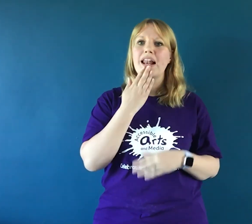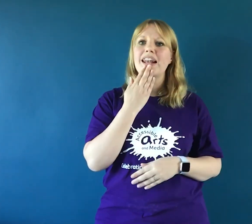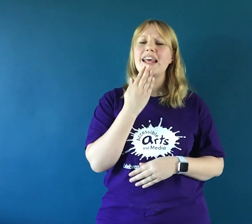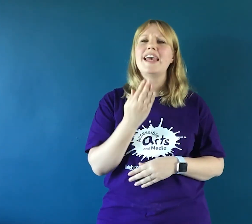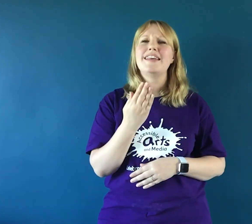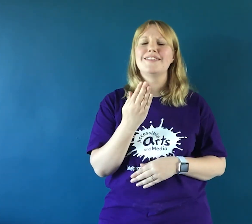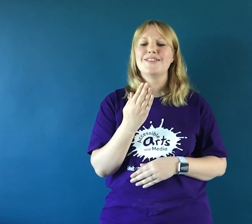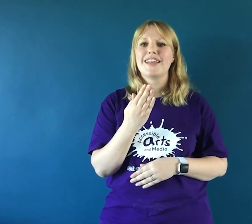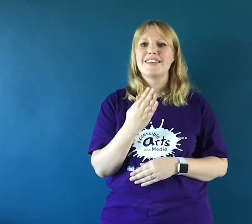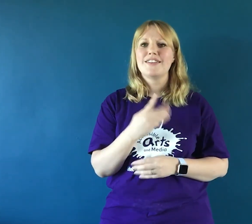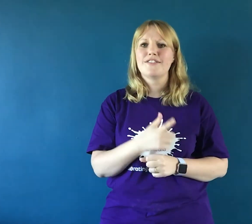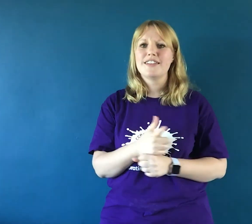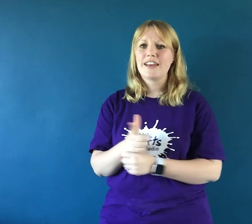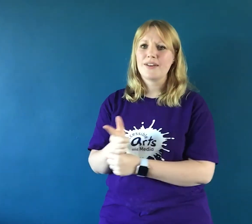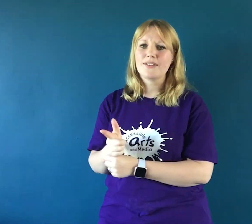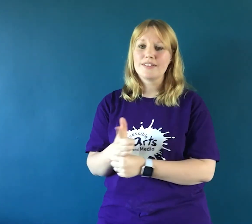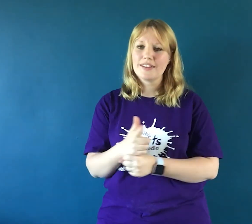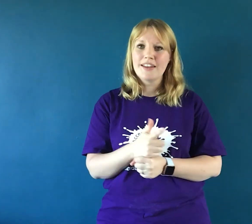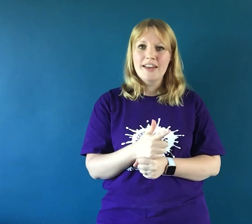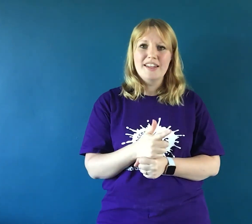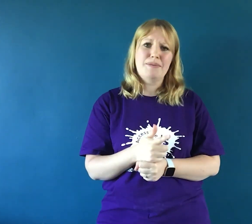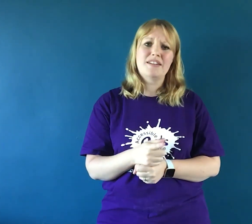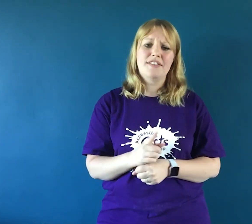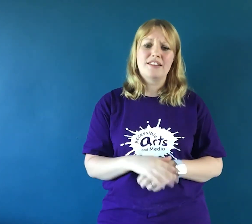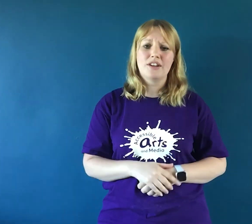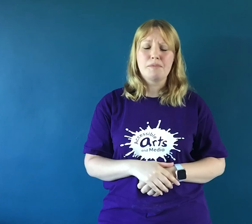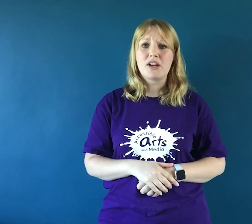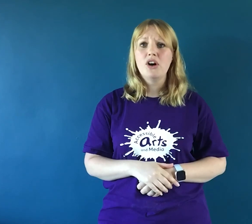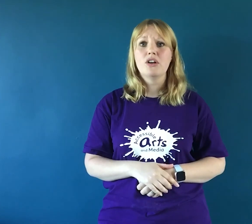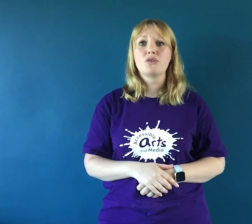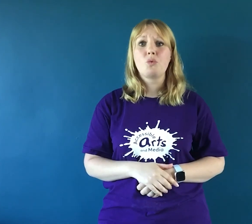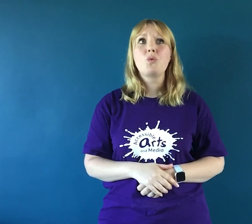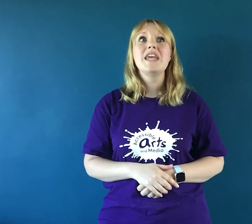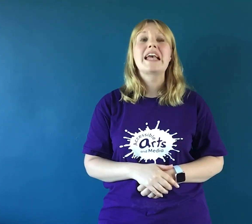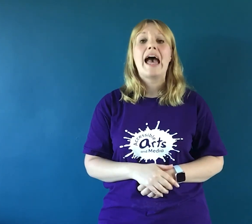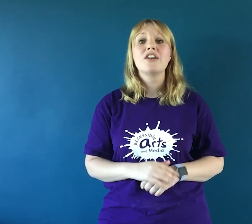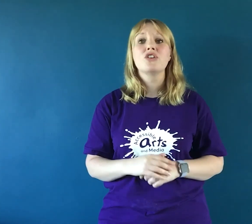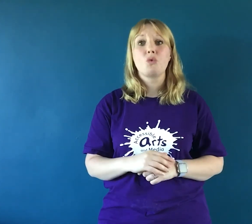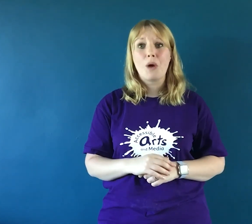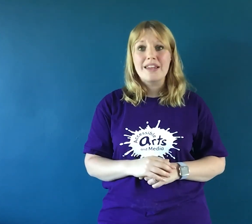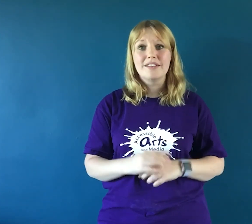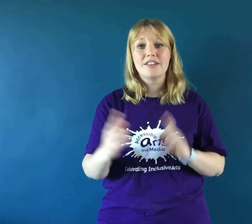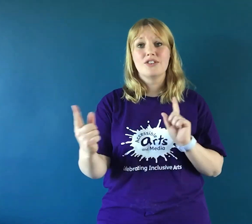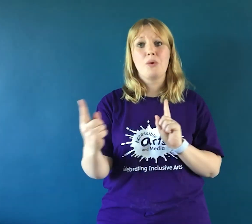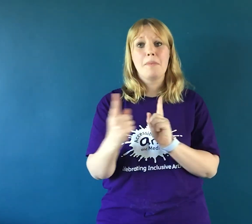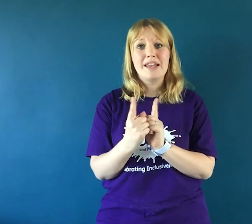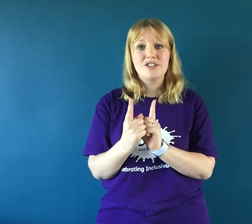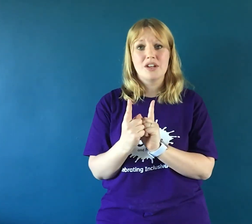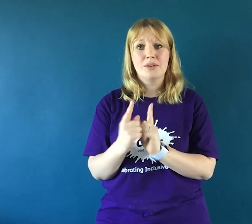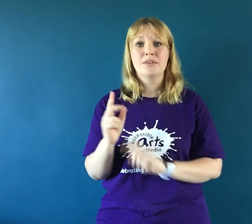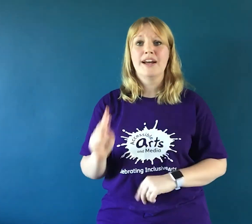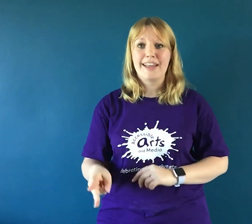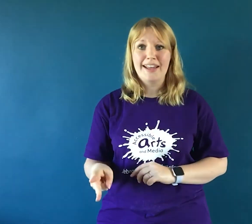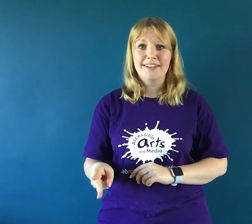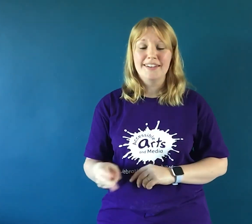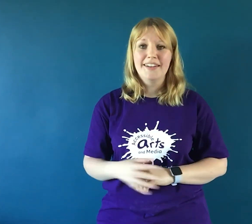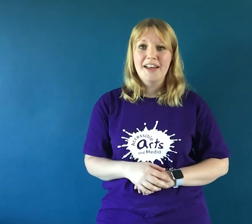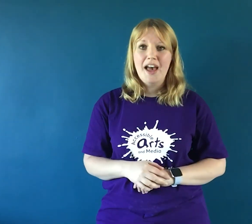Please do send in your videos, especially of that song because we cannot wait to meet you again.